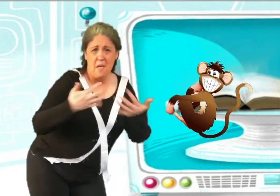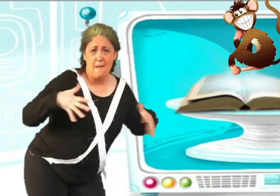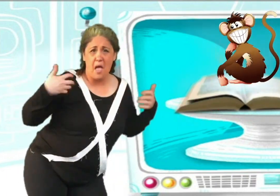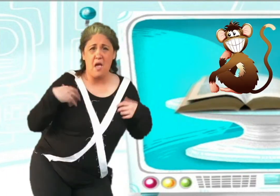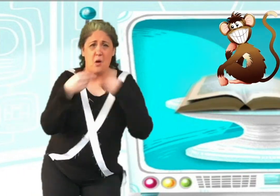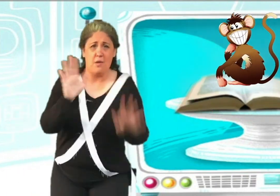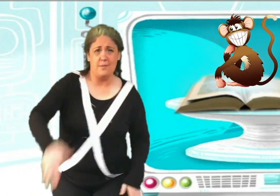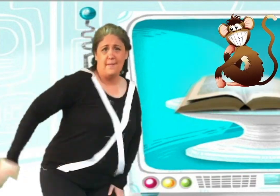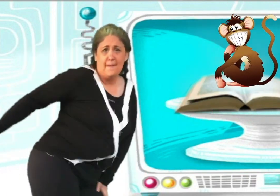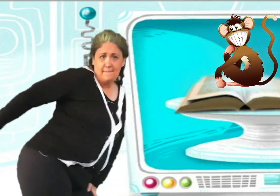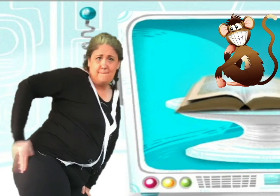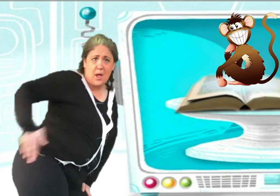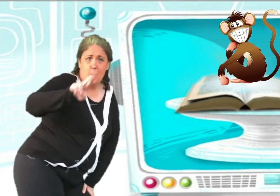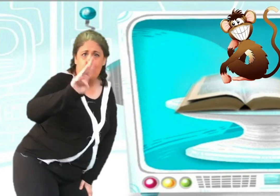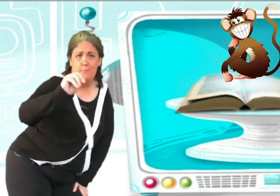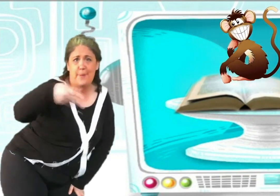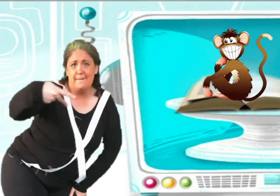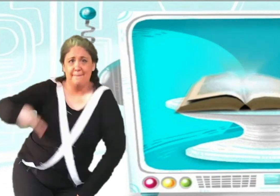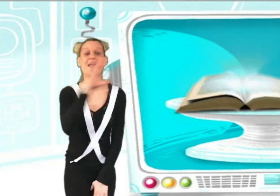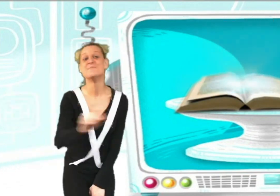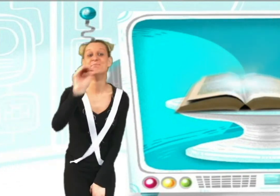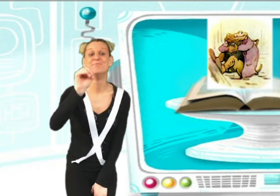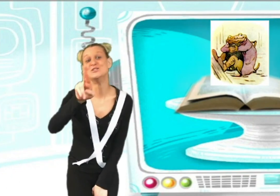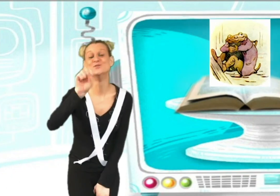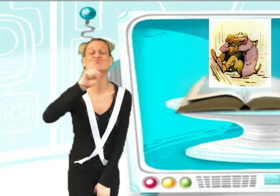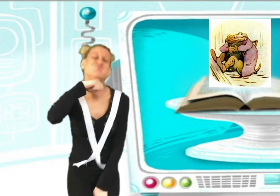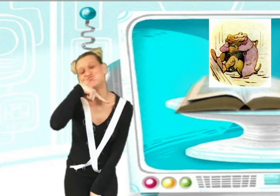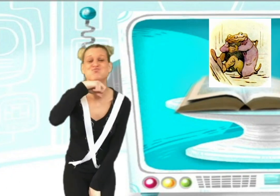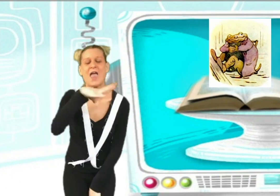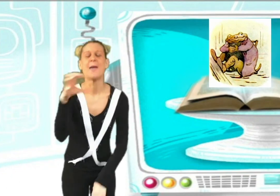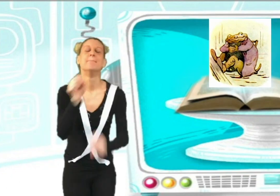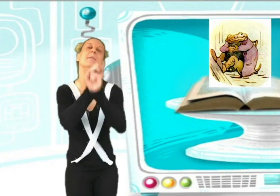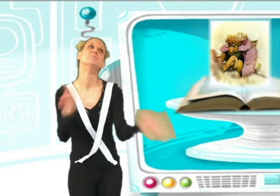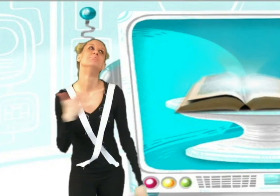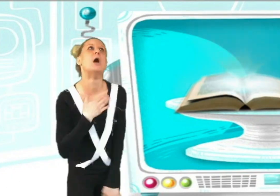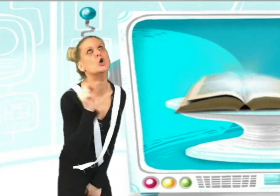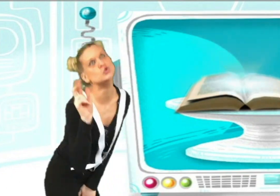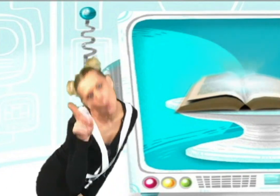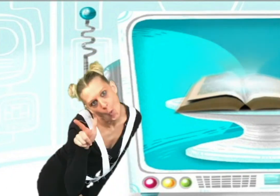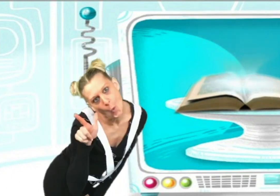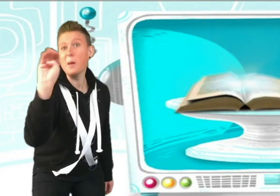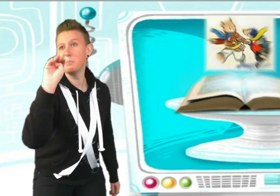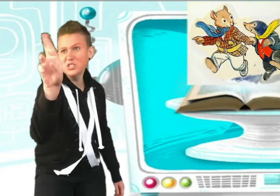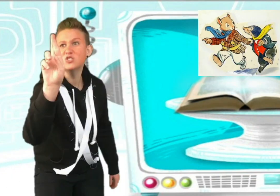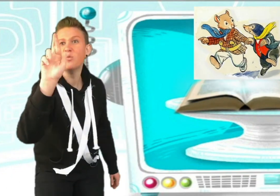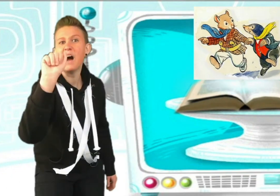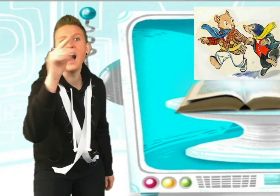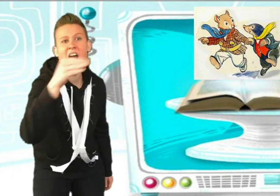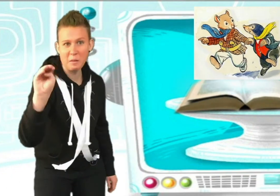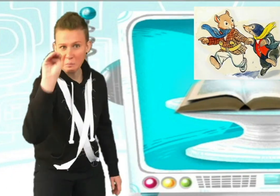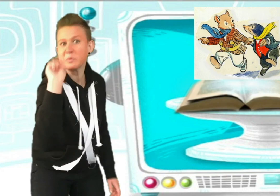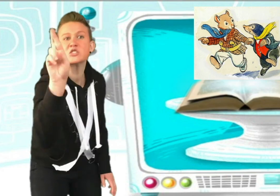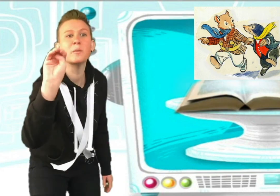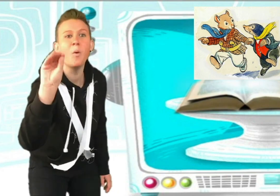And How The Monkey Lost His Rump, And Mr Toad, and bless my soul, There’s Mr Rat and Mr Mole —